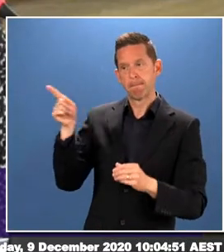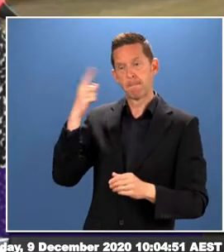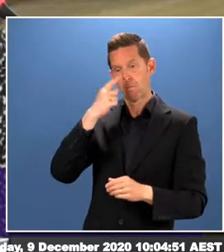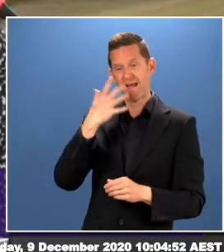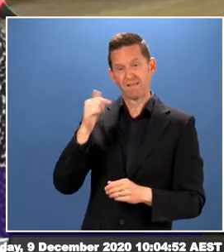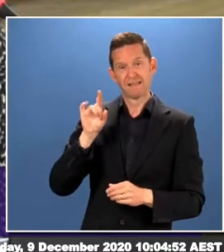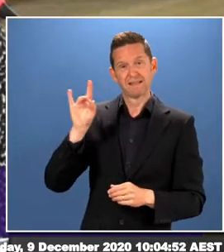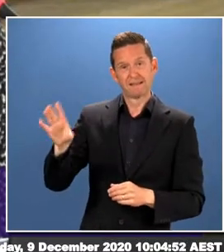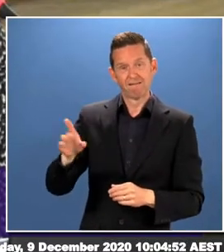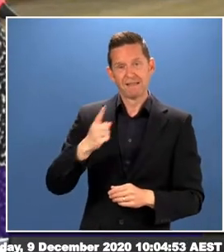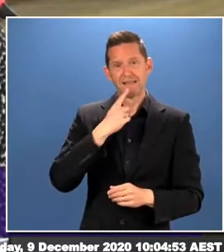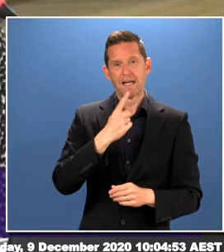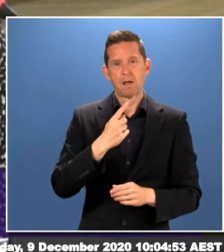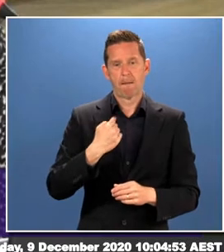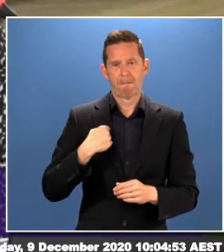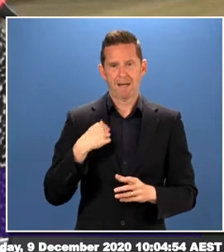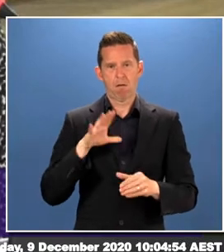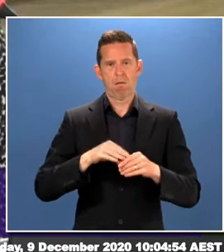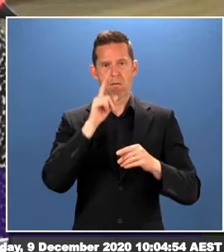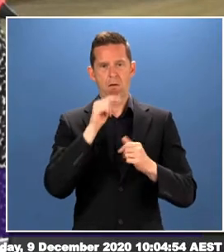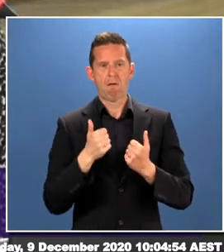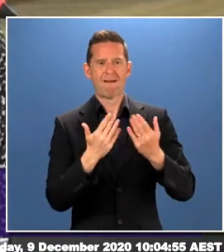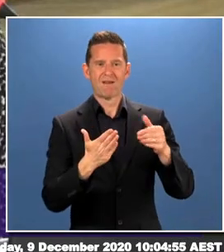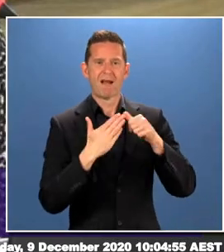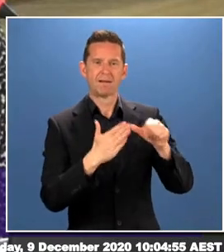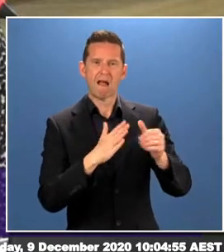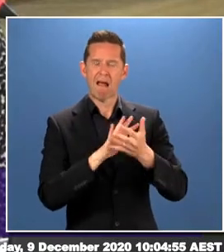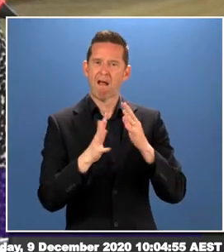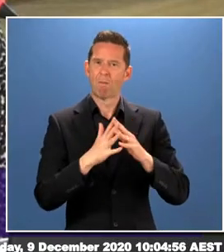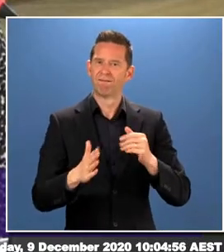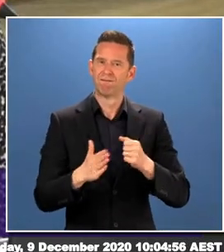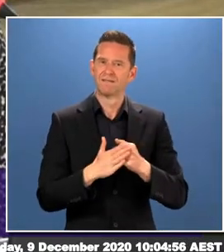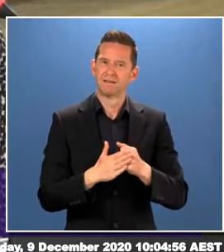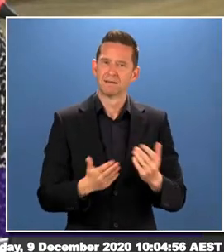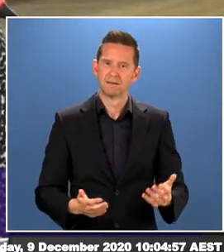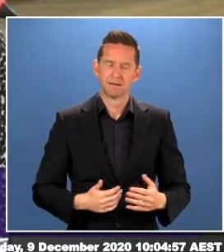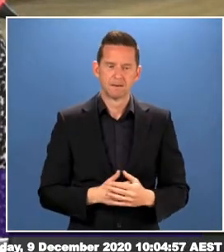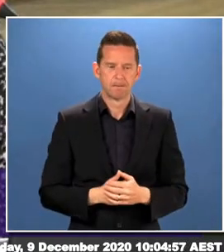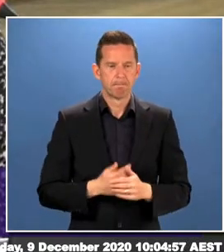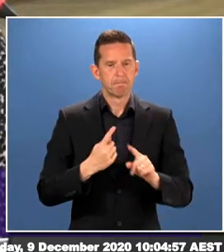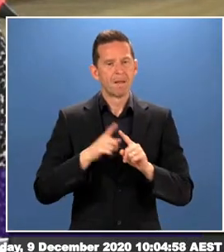a core part of the solution, and they reported what they wanted to do,